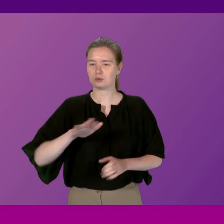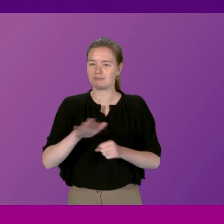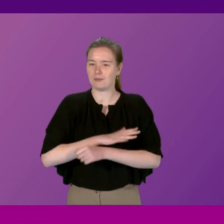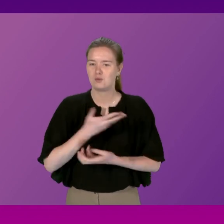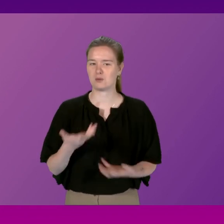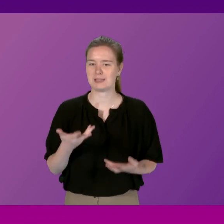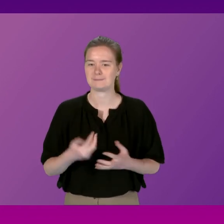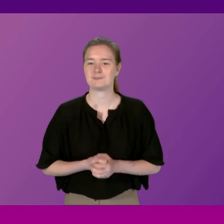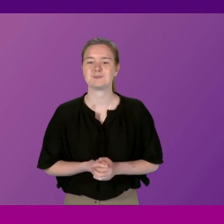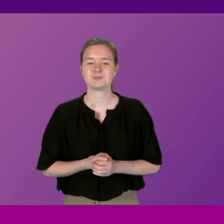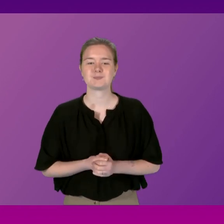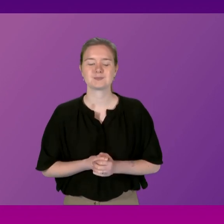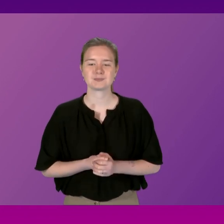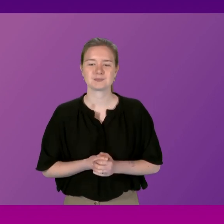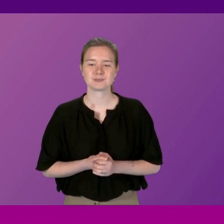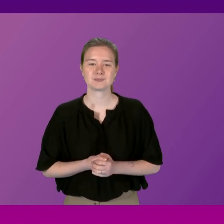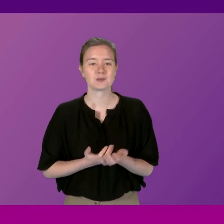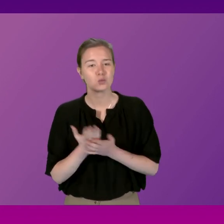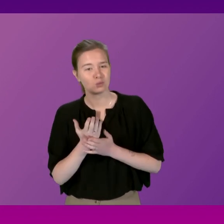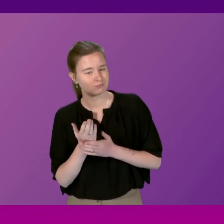Given that the motion says that we should